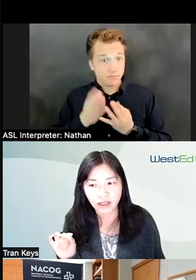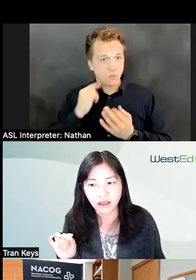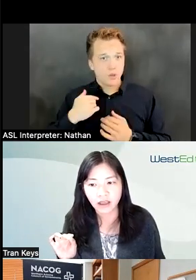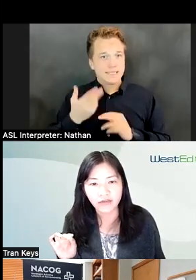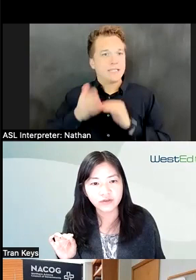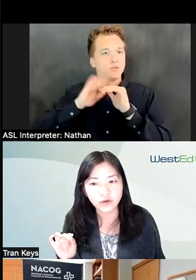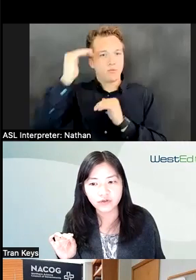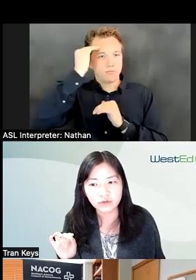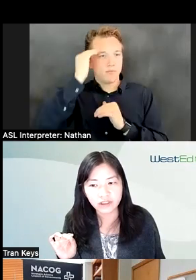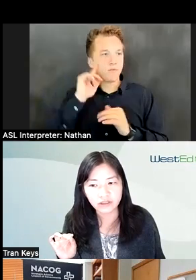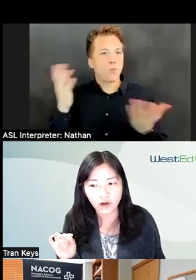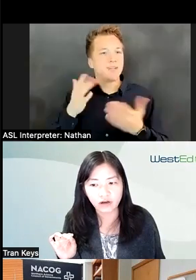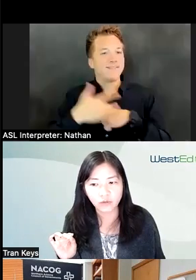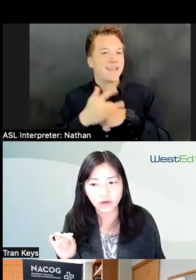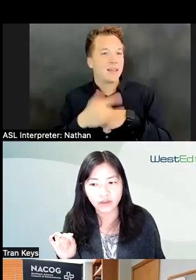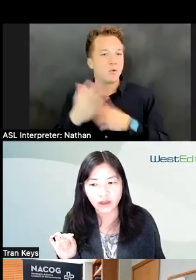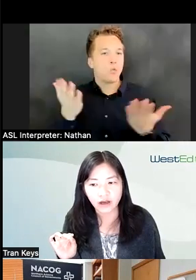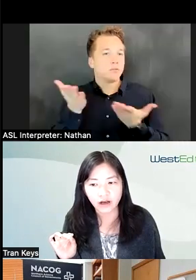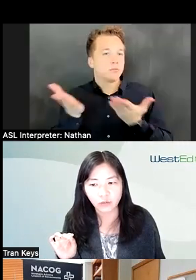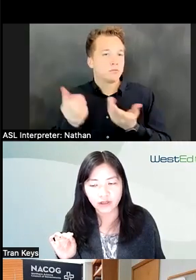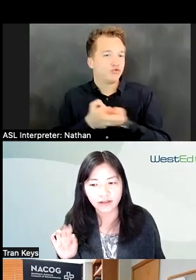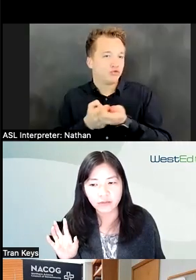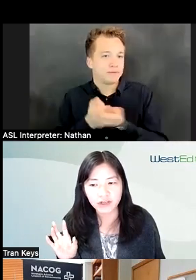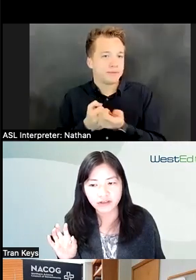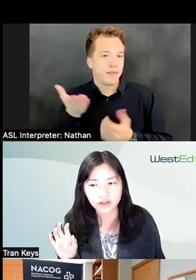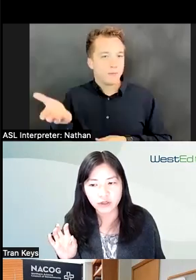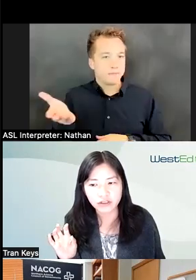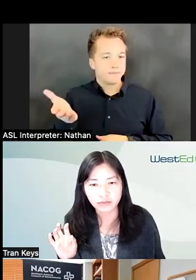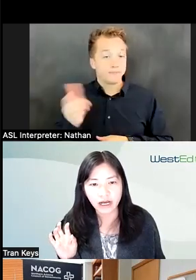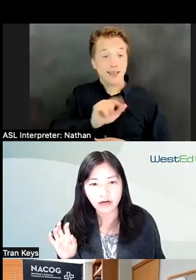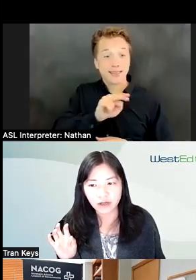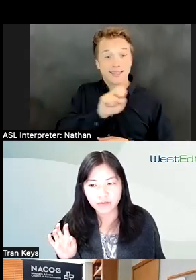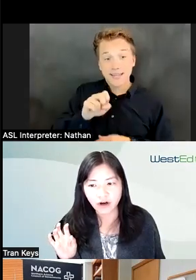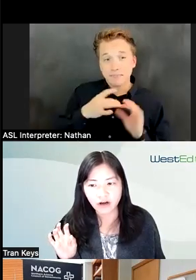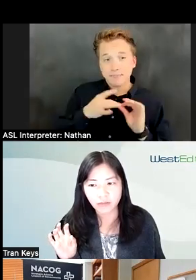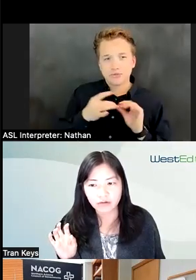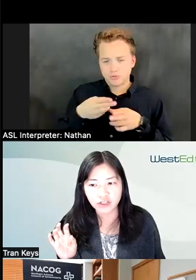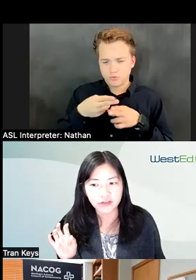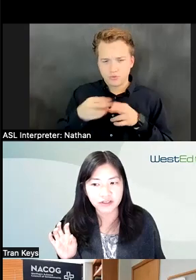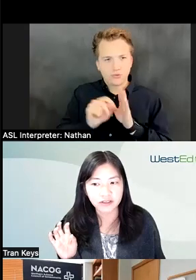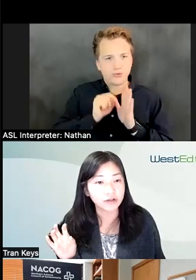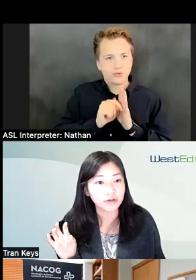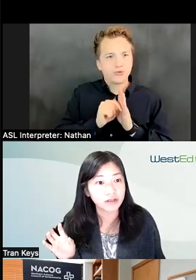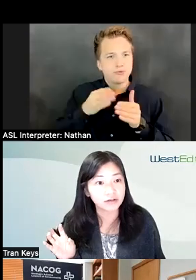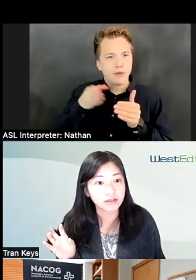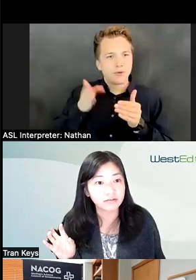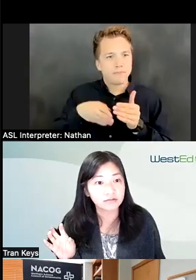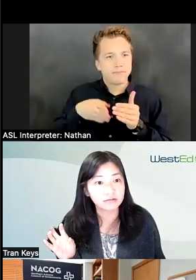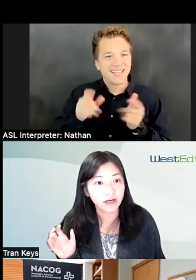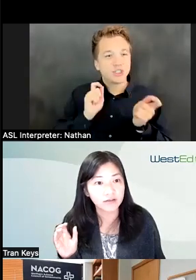This works really well with what Lenay mentioned, that short-term outcomes are about changes in knowledge or skills, right?